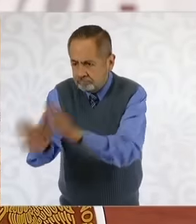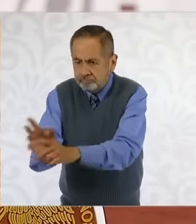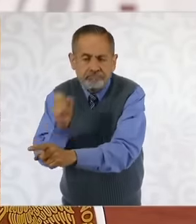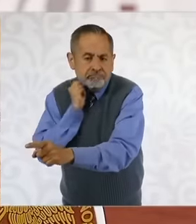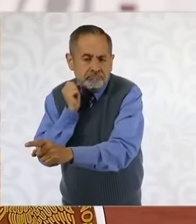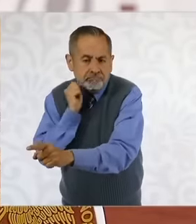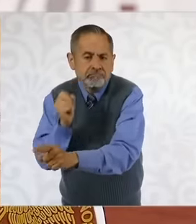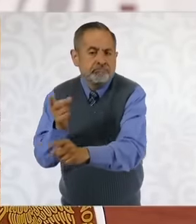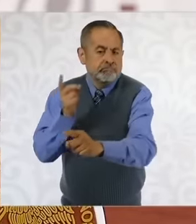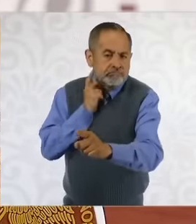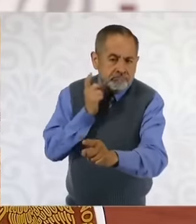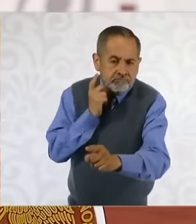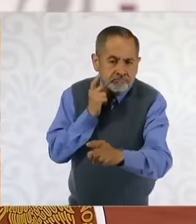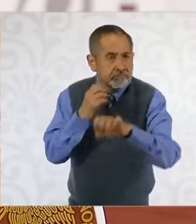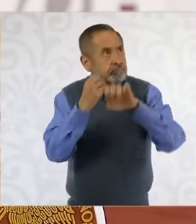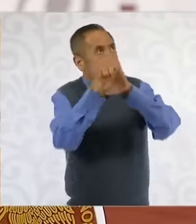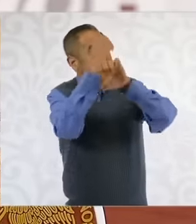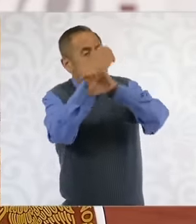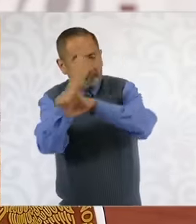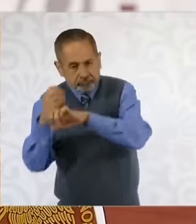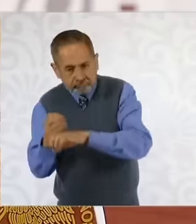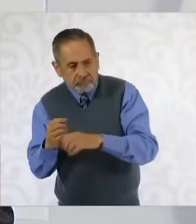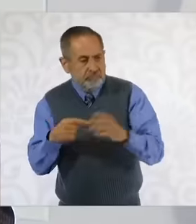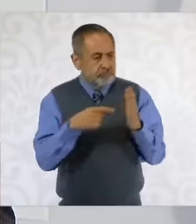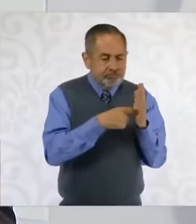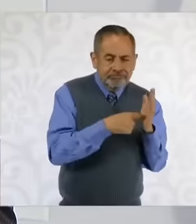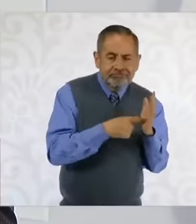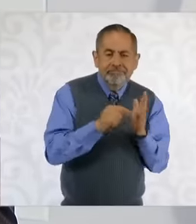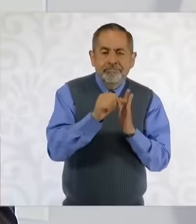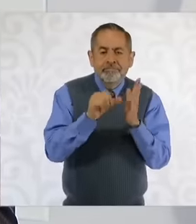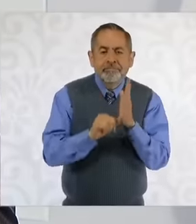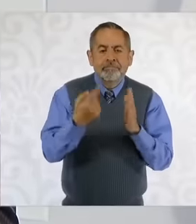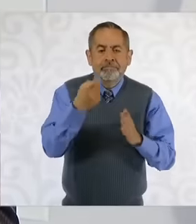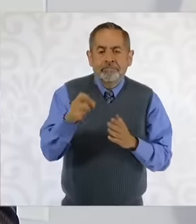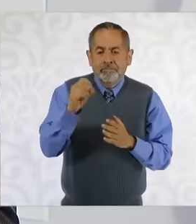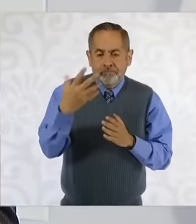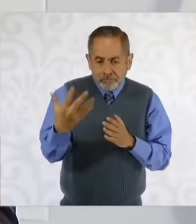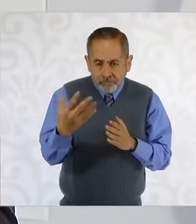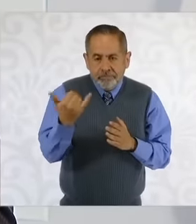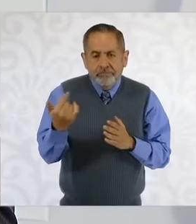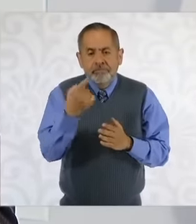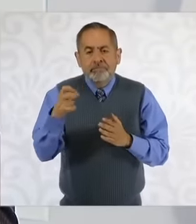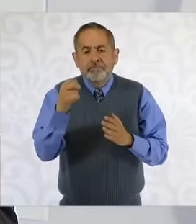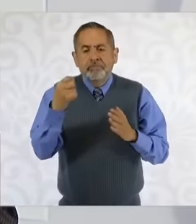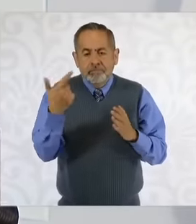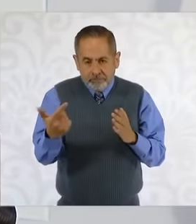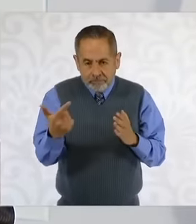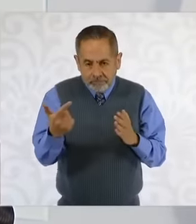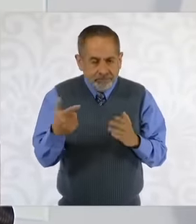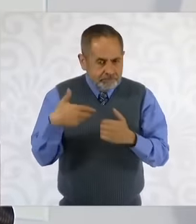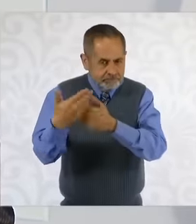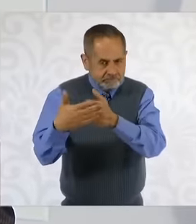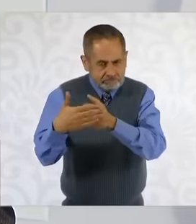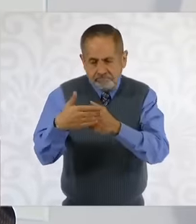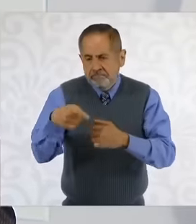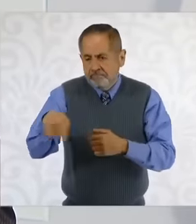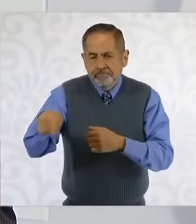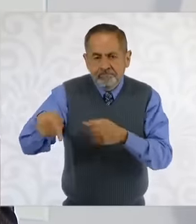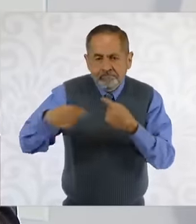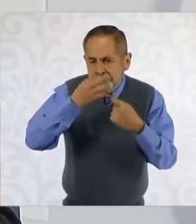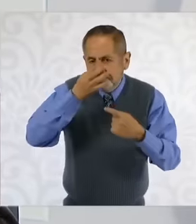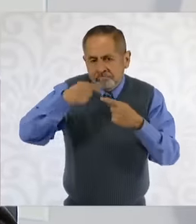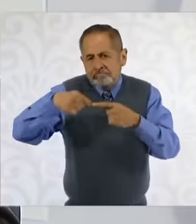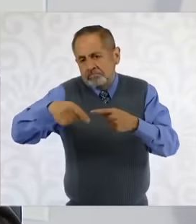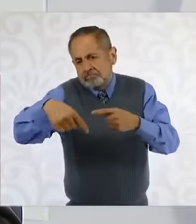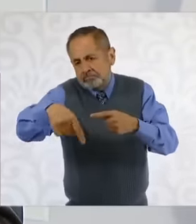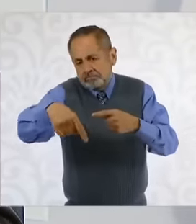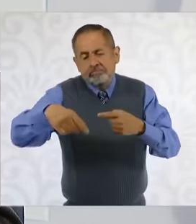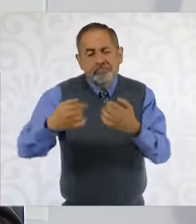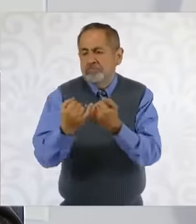of articles 105 and 107 of the Constitution when this happens, which will be in a short period of time by virtue